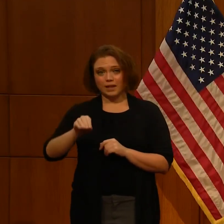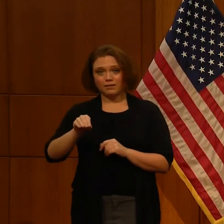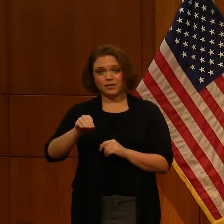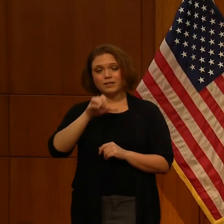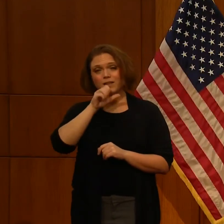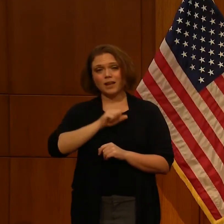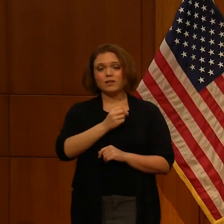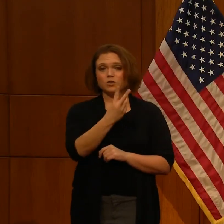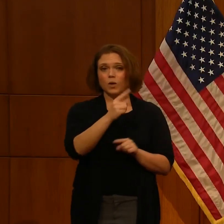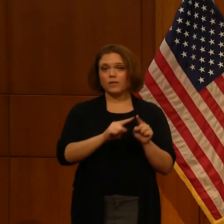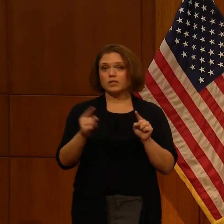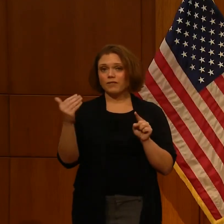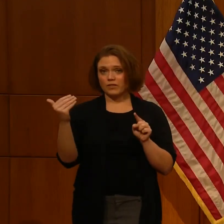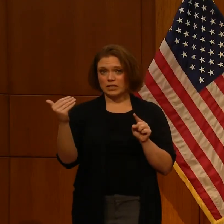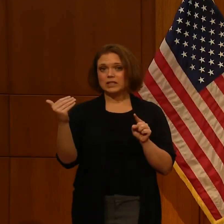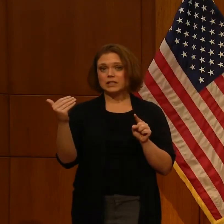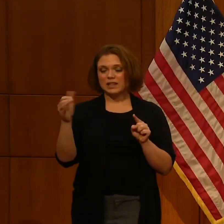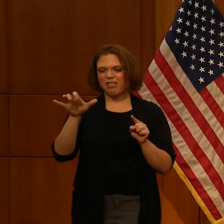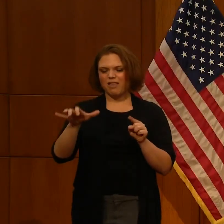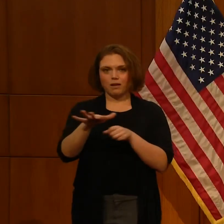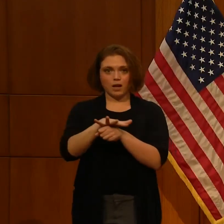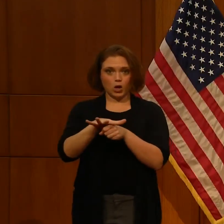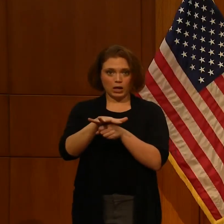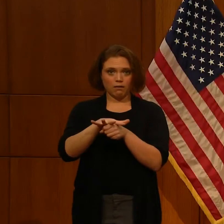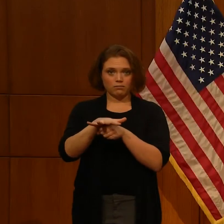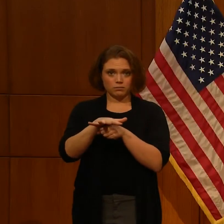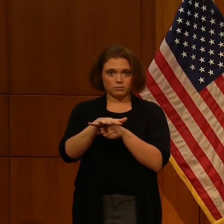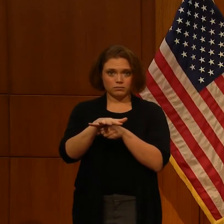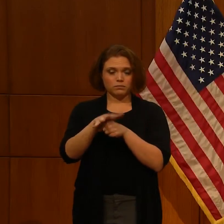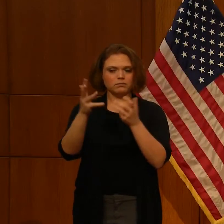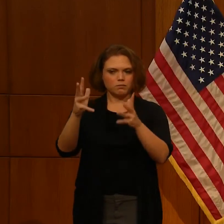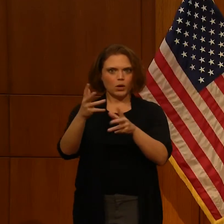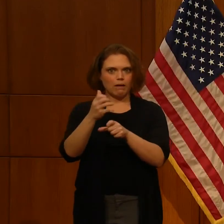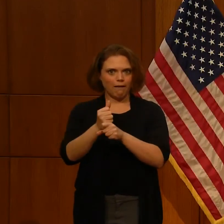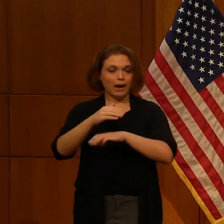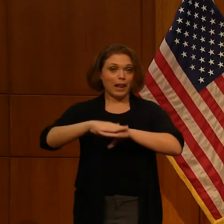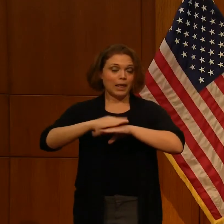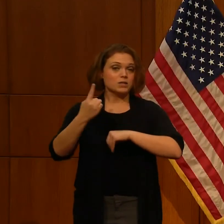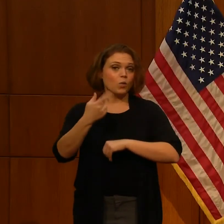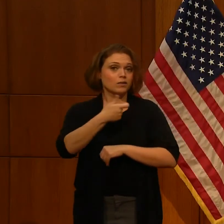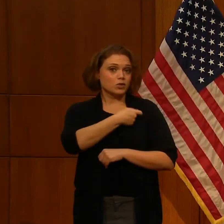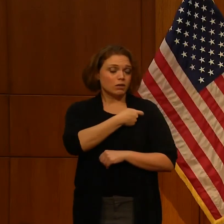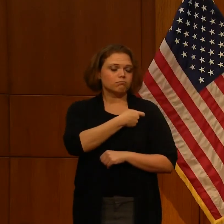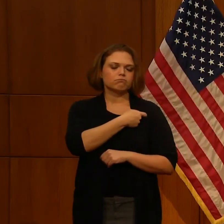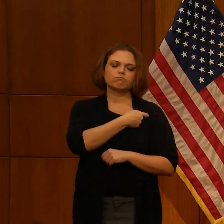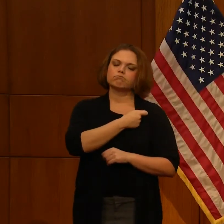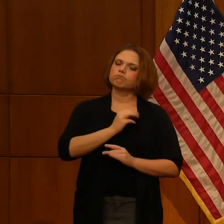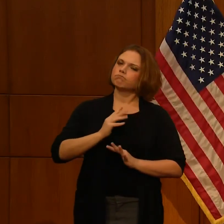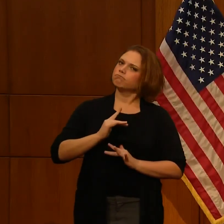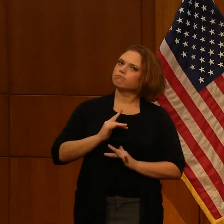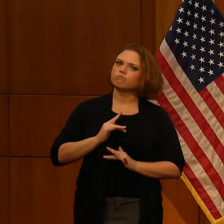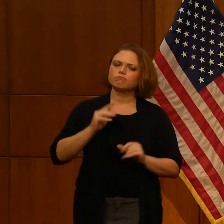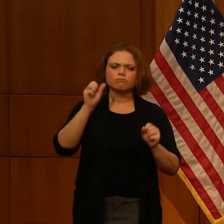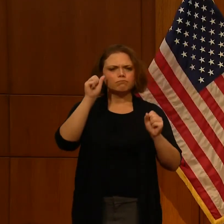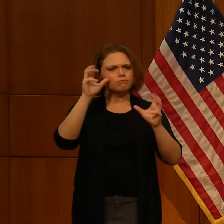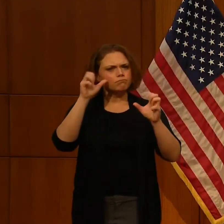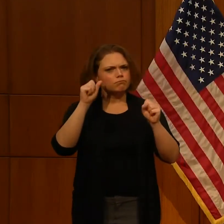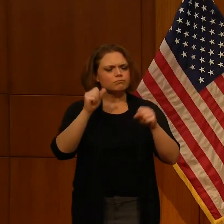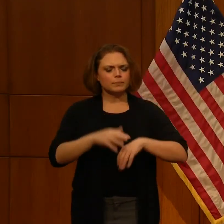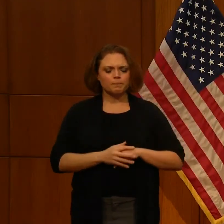98.5% OF CHILDREN AGED 12 TO 15 IN ALEXANDRIA HAVE GOTTEN AT